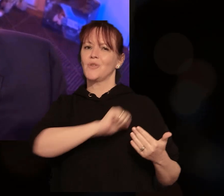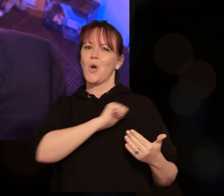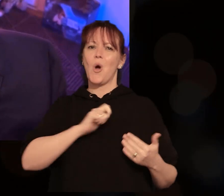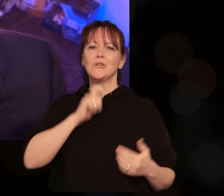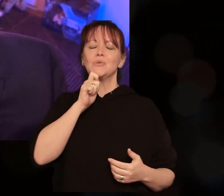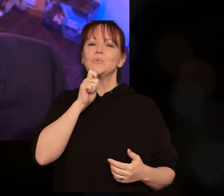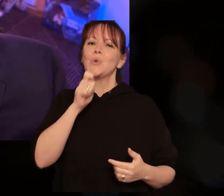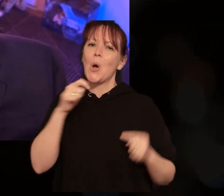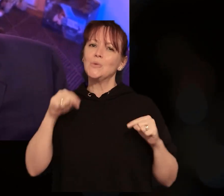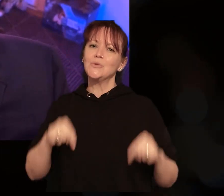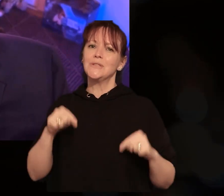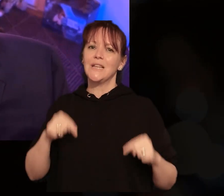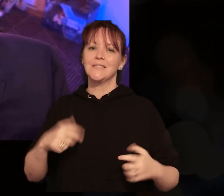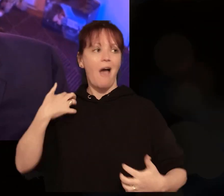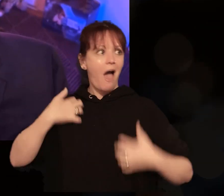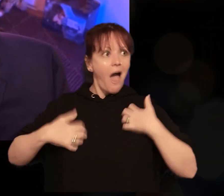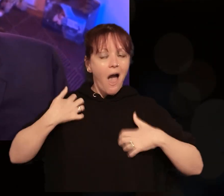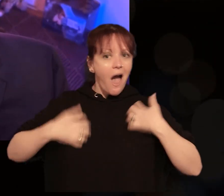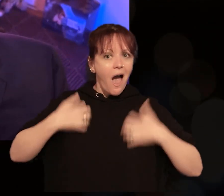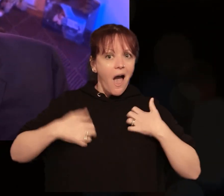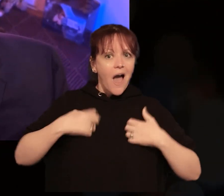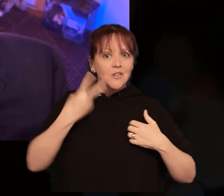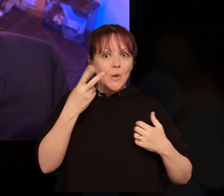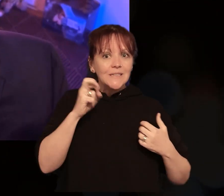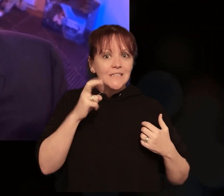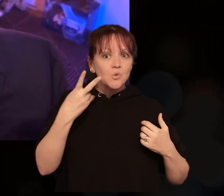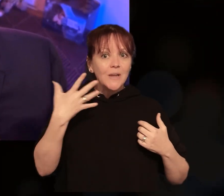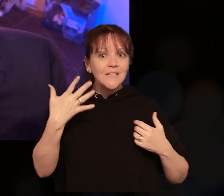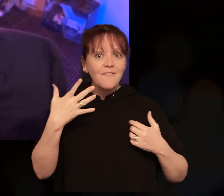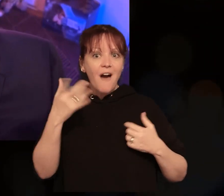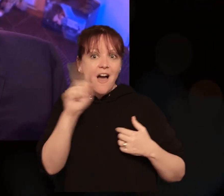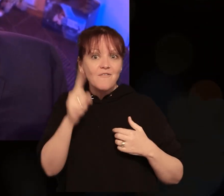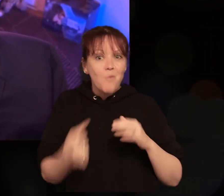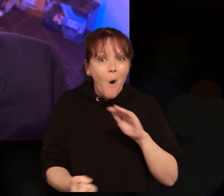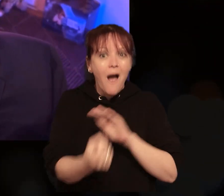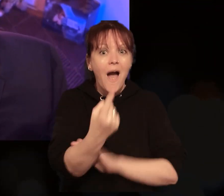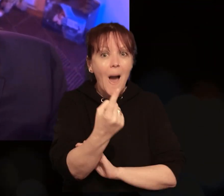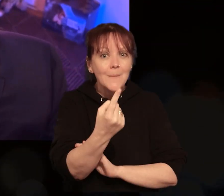what next year brings in terms of accessibility. And also make sure to be able to check out more